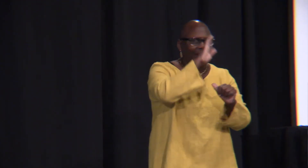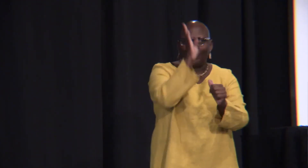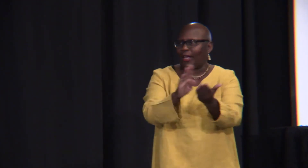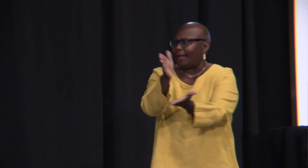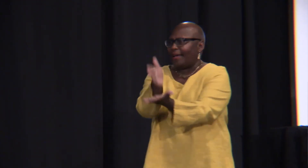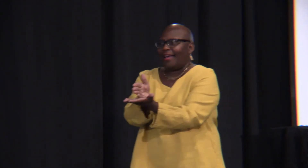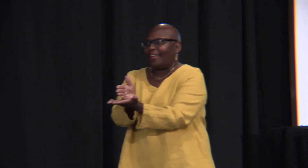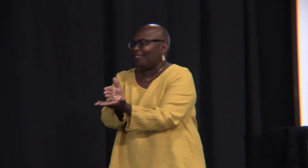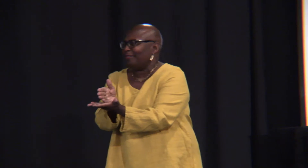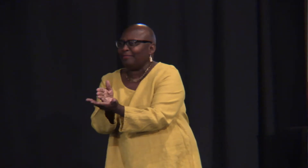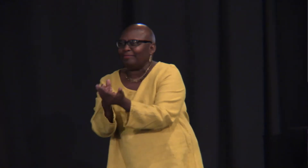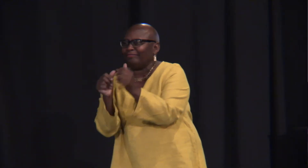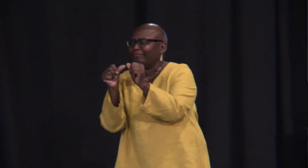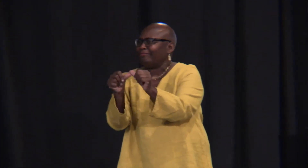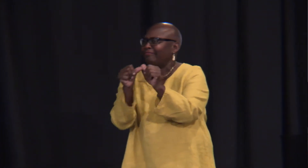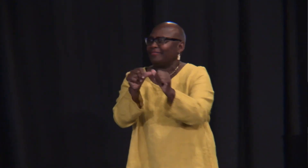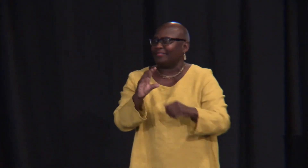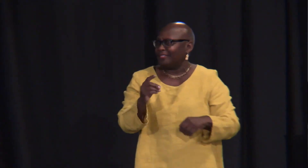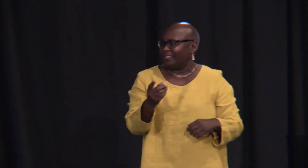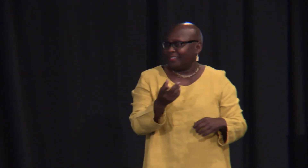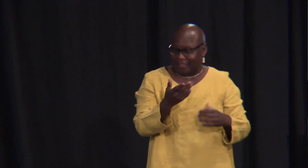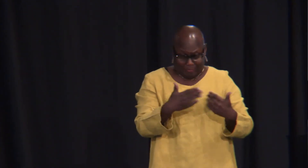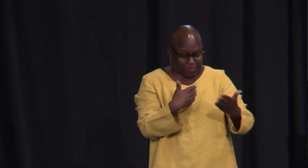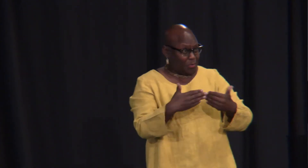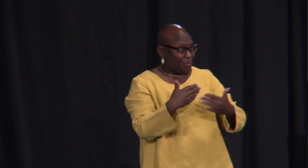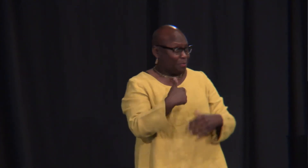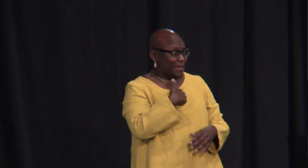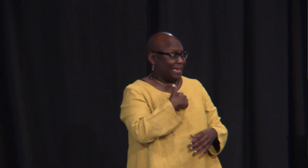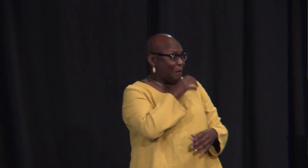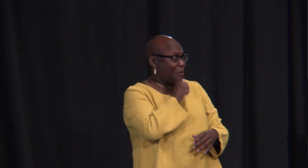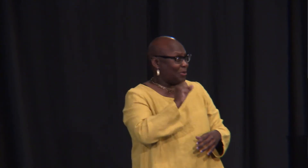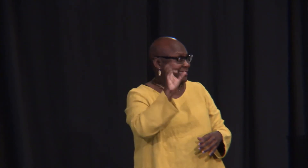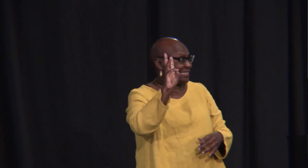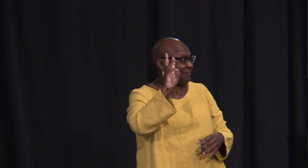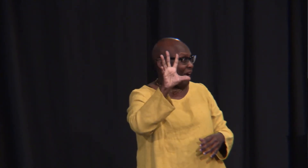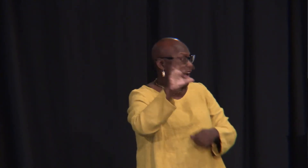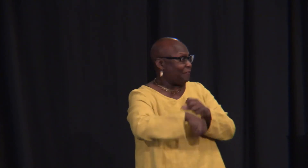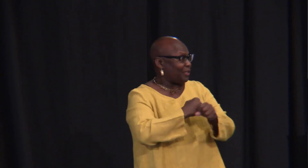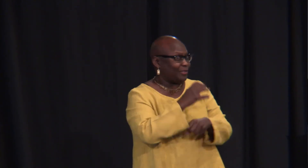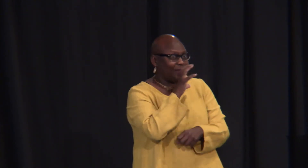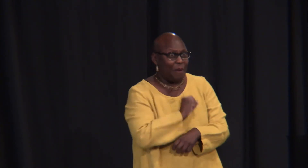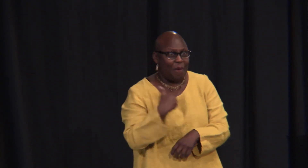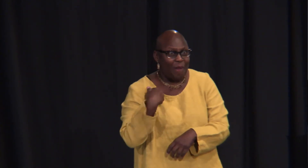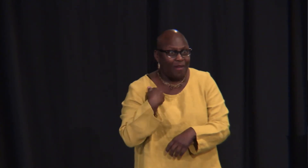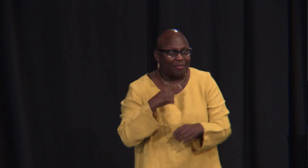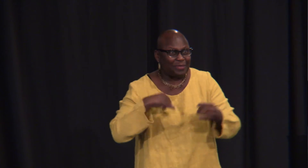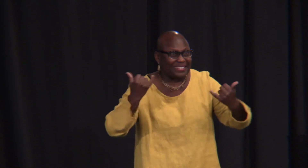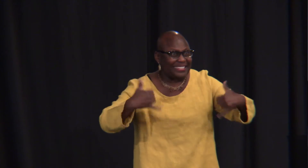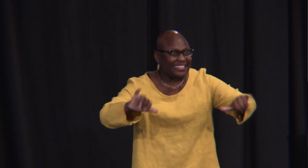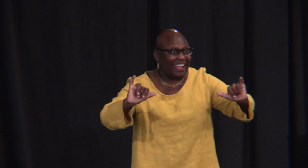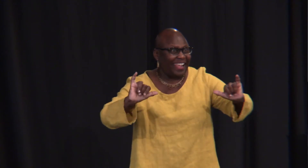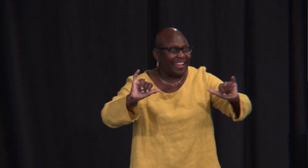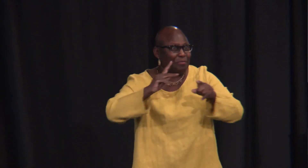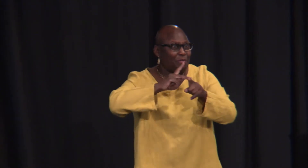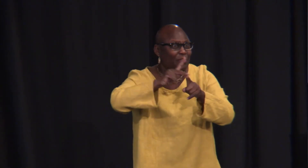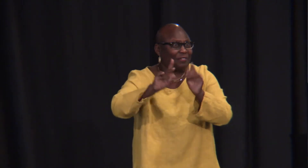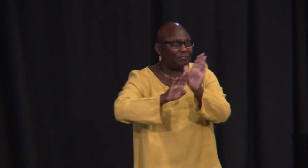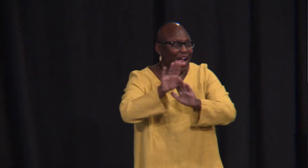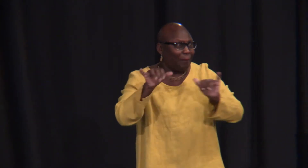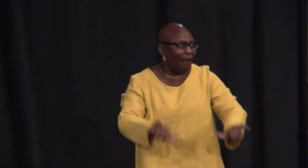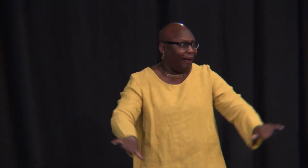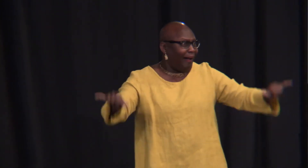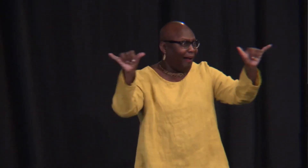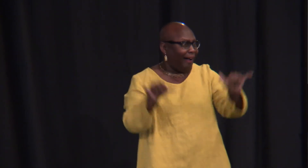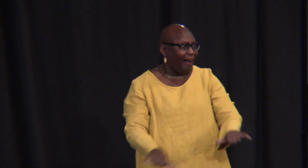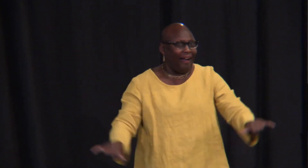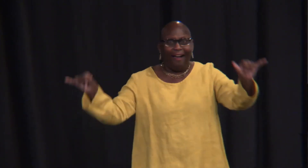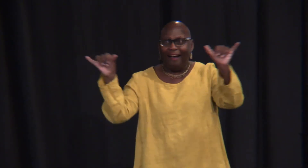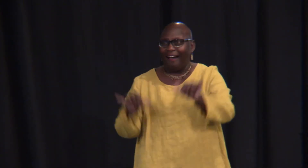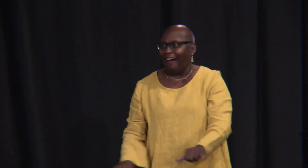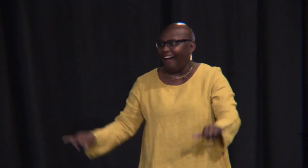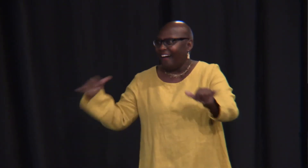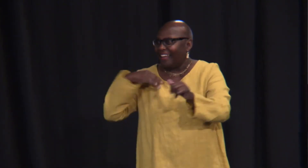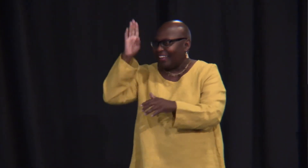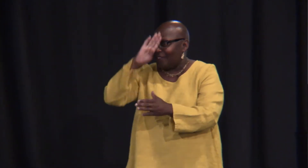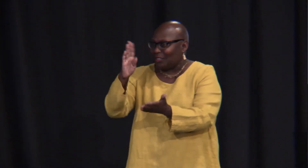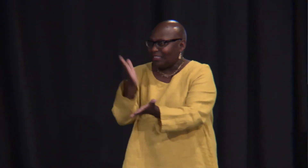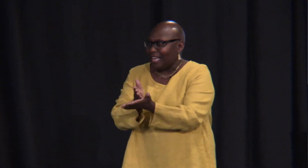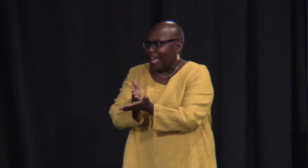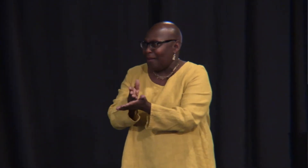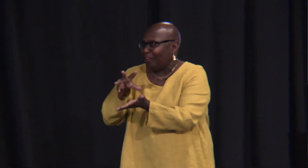look at issues of your own privilege within this profession as we discussed this topic today.